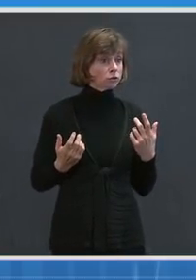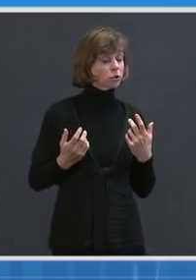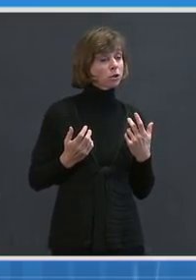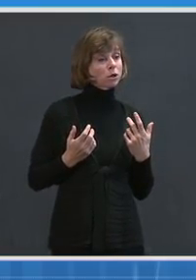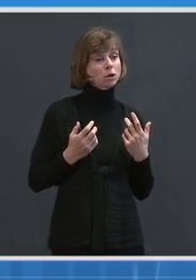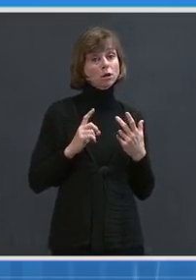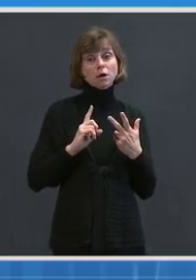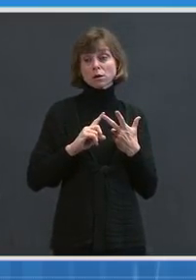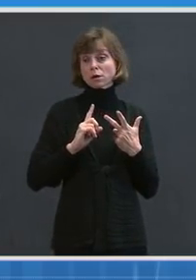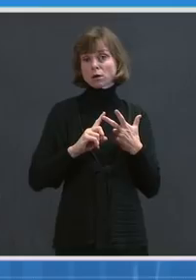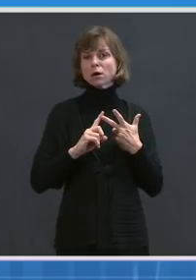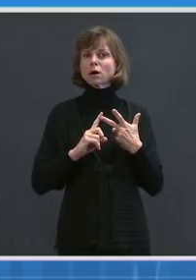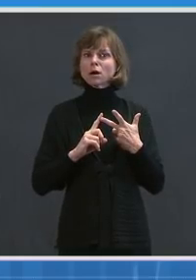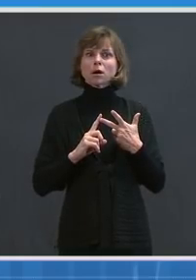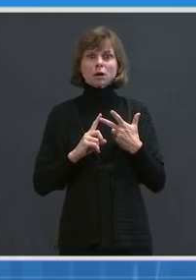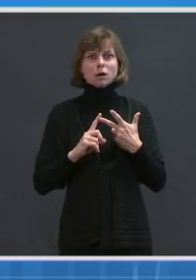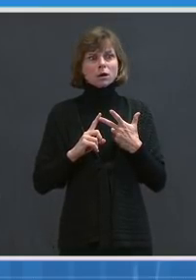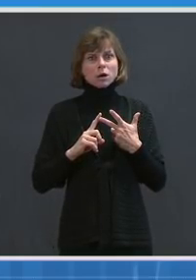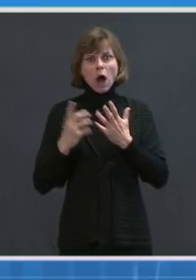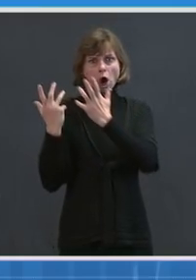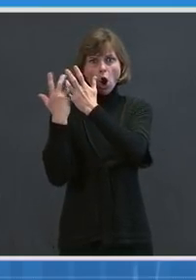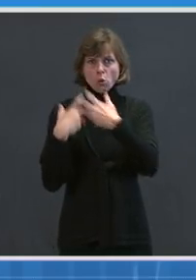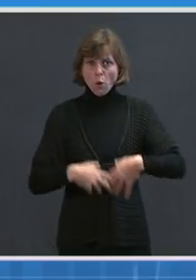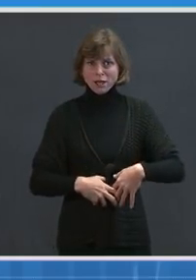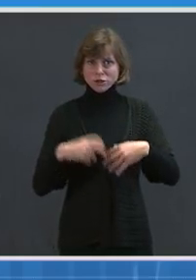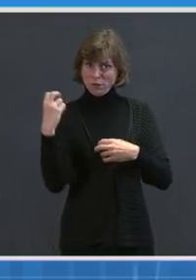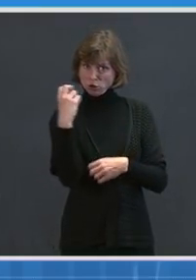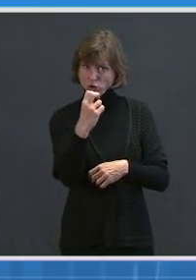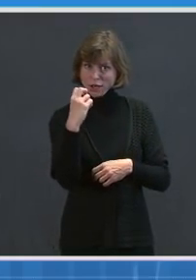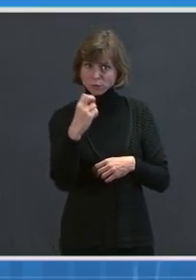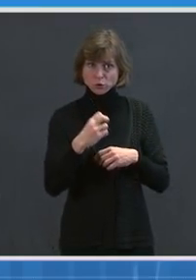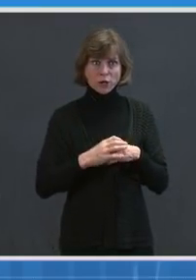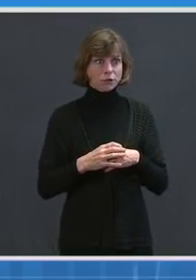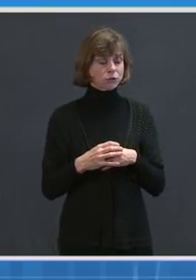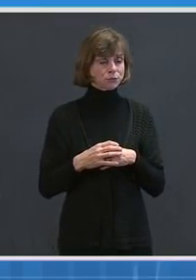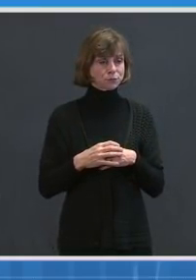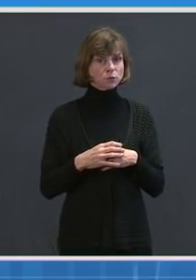and in arranging transportation. You may be aware that Uber and Lyft --